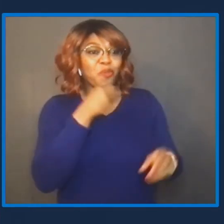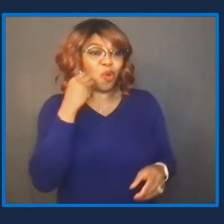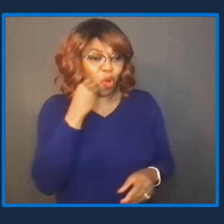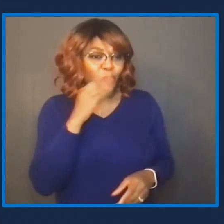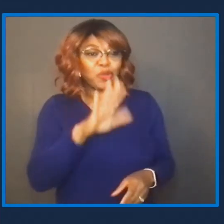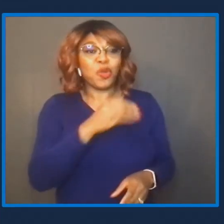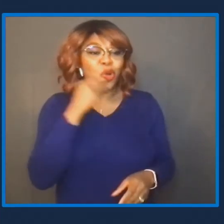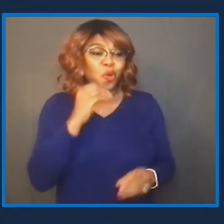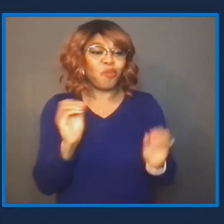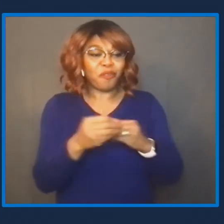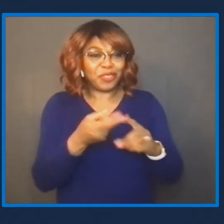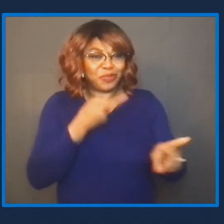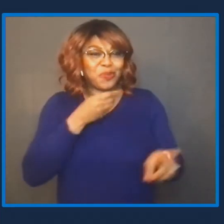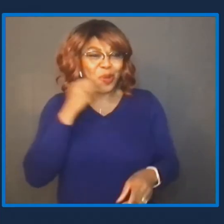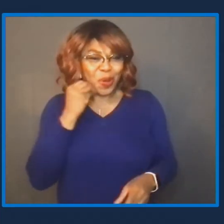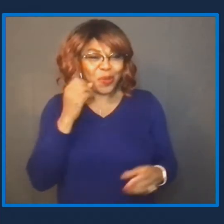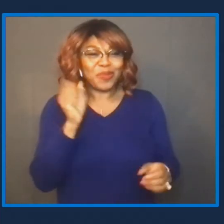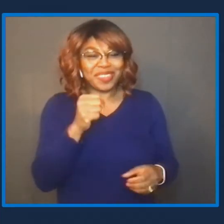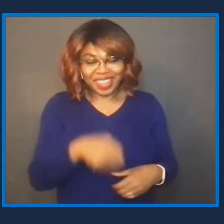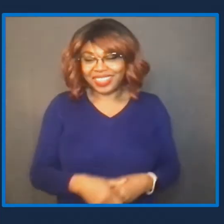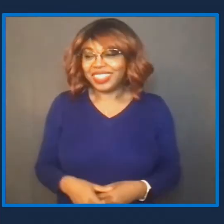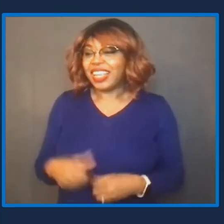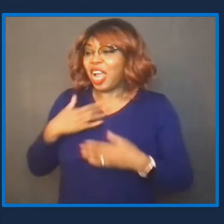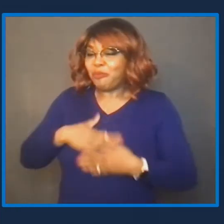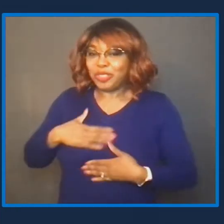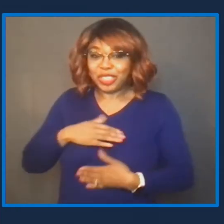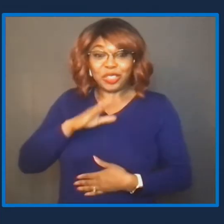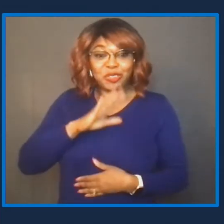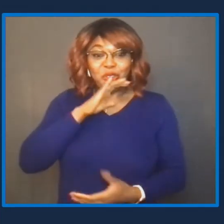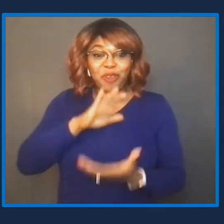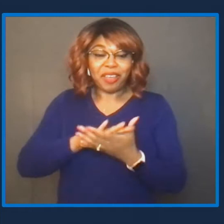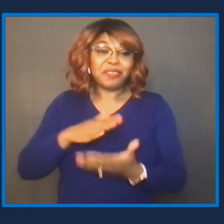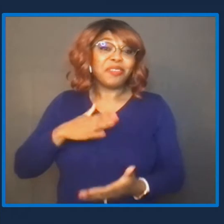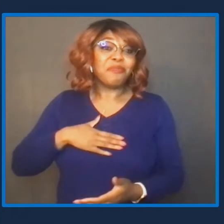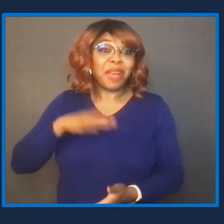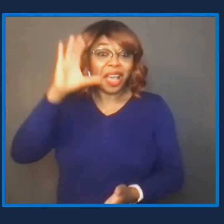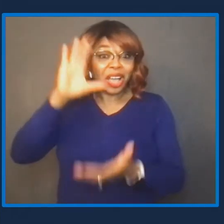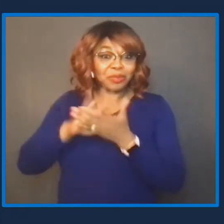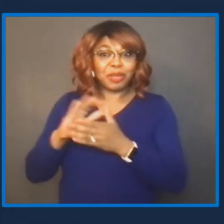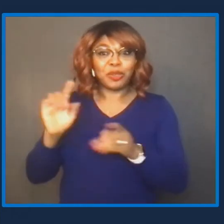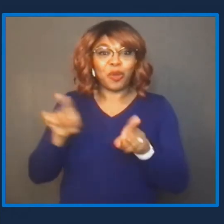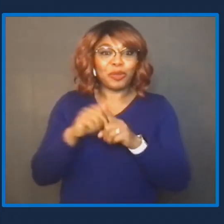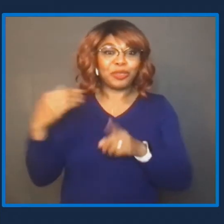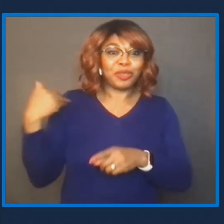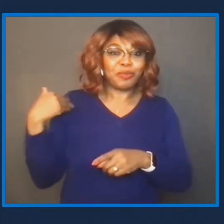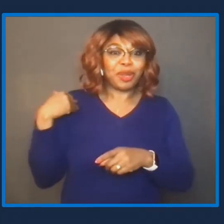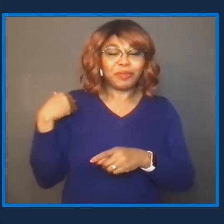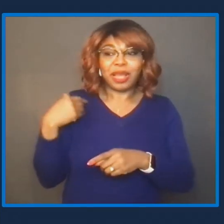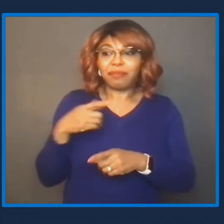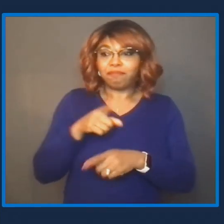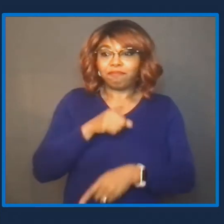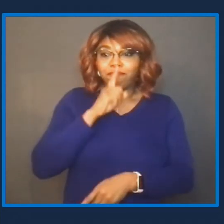Well, I appreciate your wife. My husband also reminded me that I didn't tell folks that I'm seated in a wheelchair.